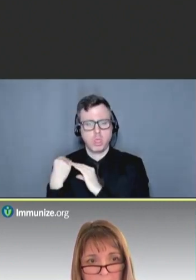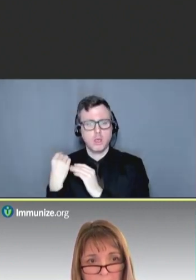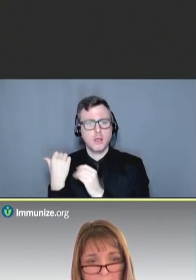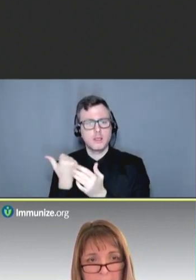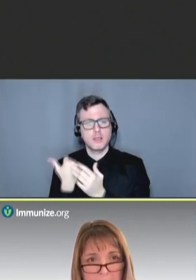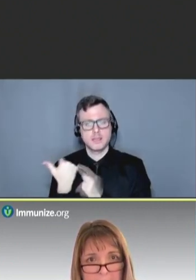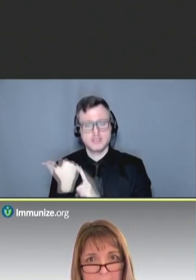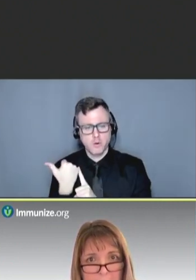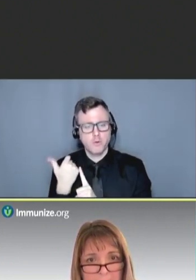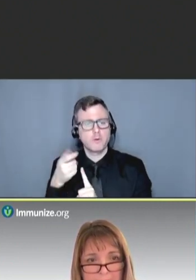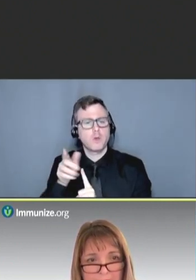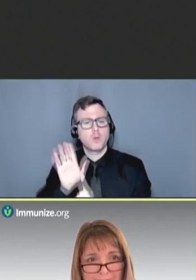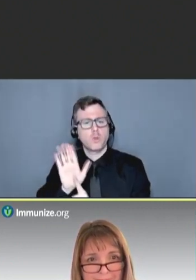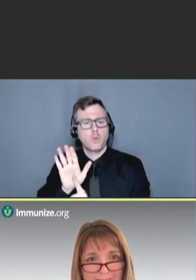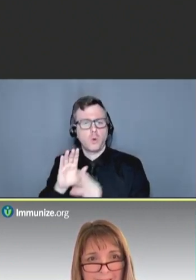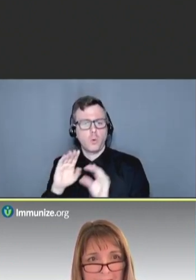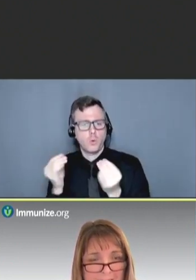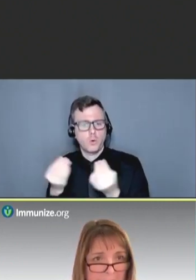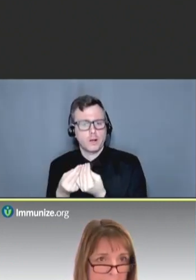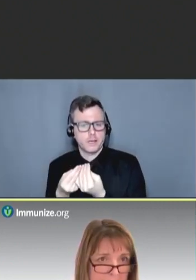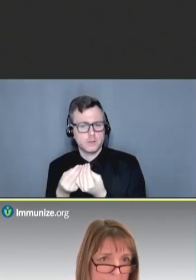own organization. Next slide.